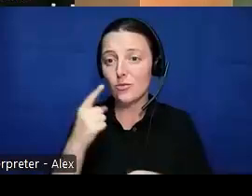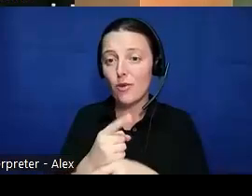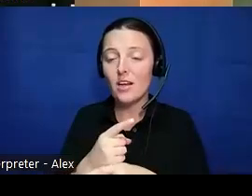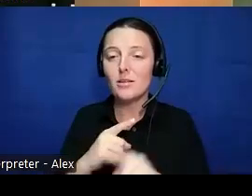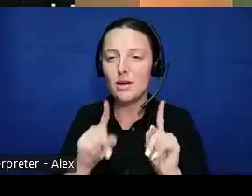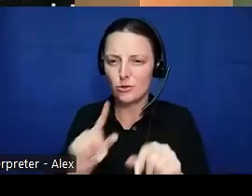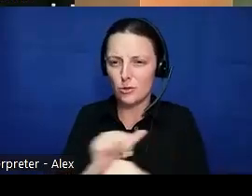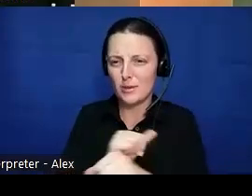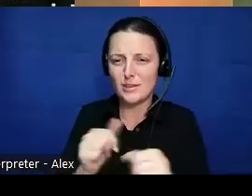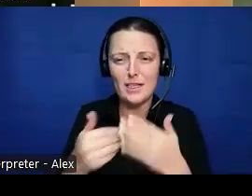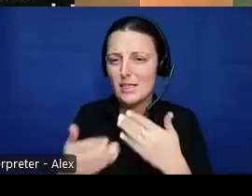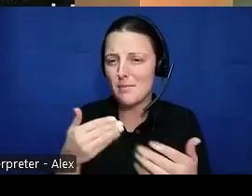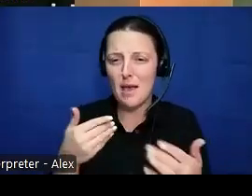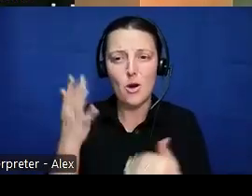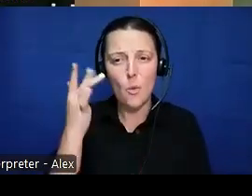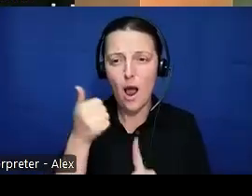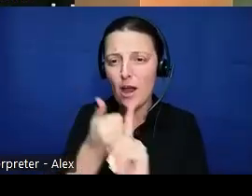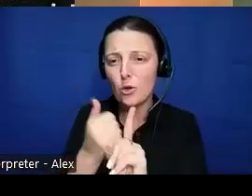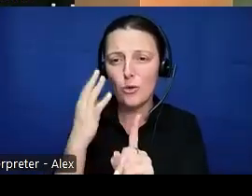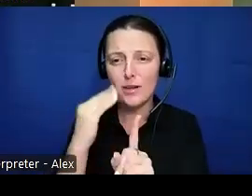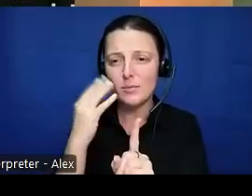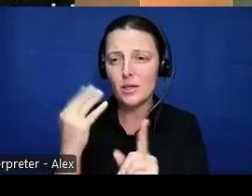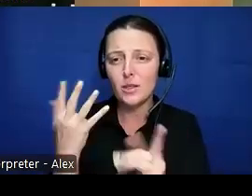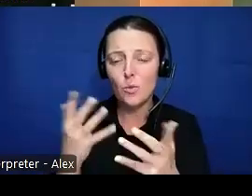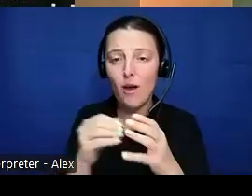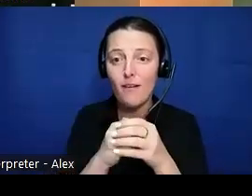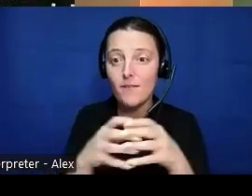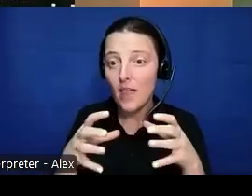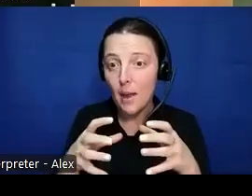you're inflamed. It just matters that you are inflamed, okay? For the for the reason